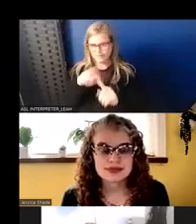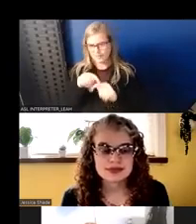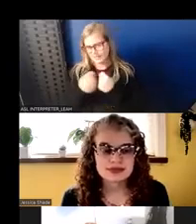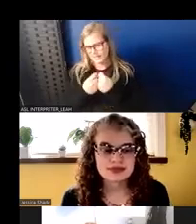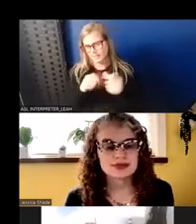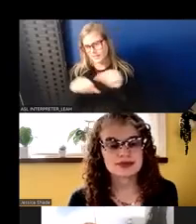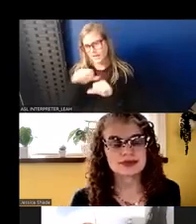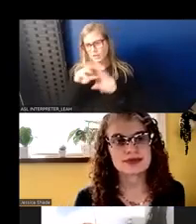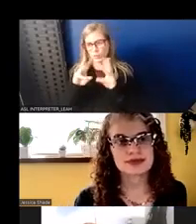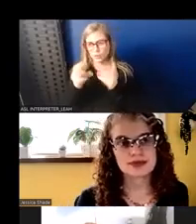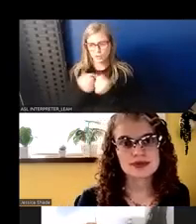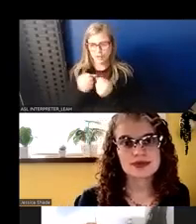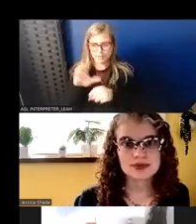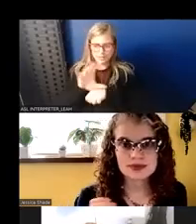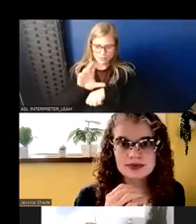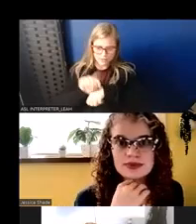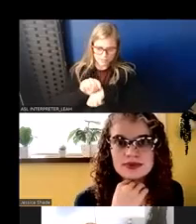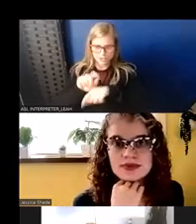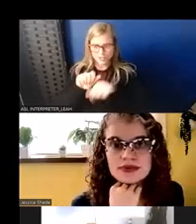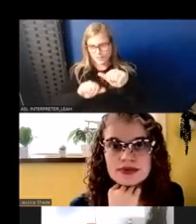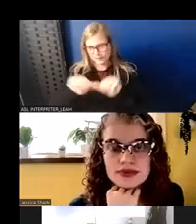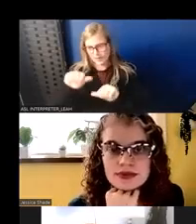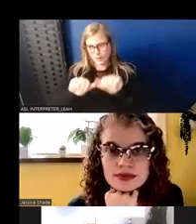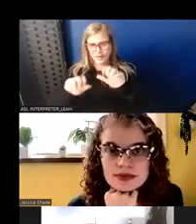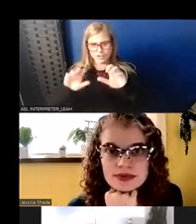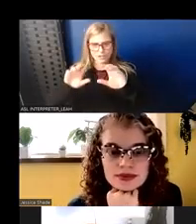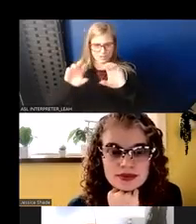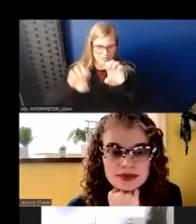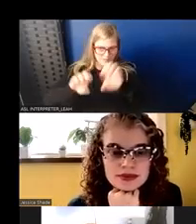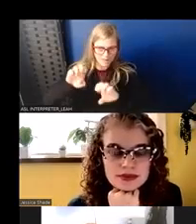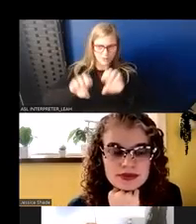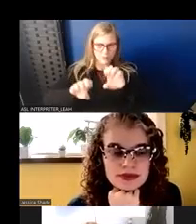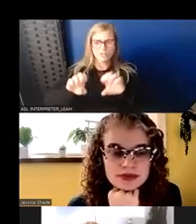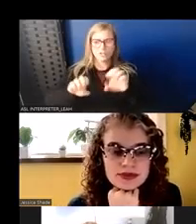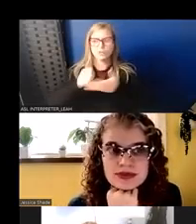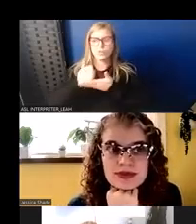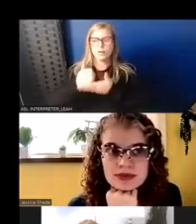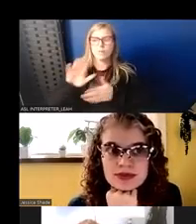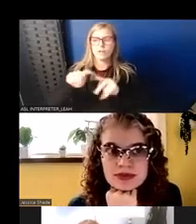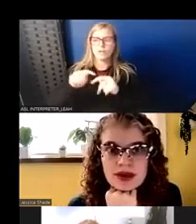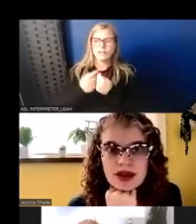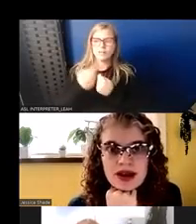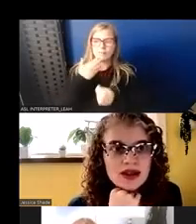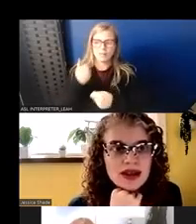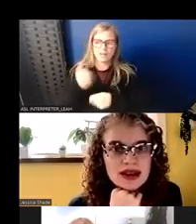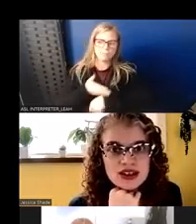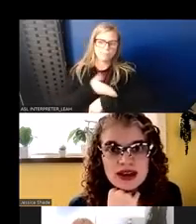consultations, evaluations to help their team do well. Thanks so much.